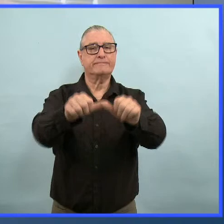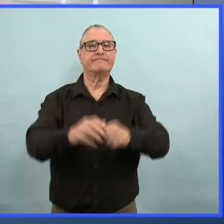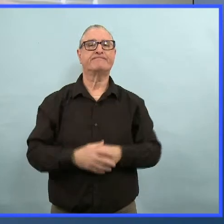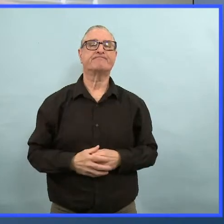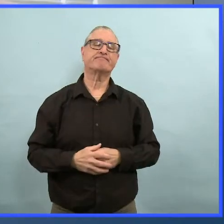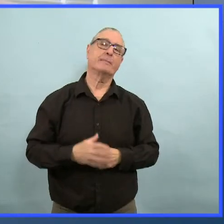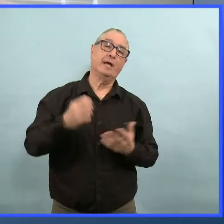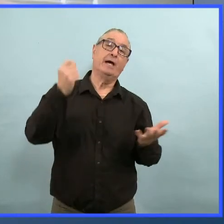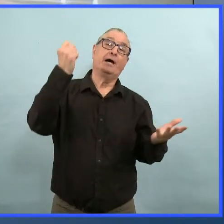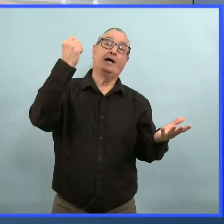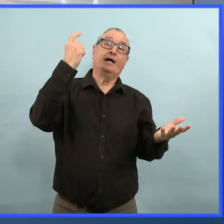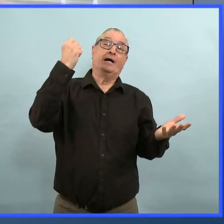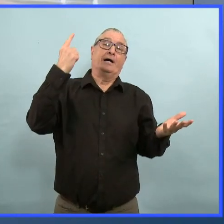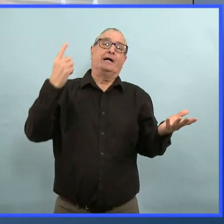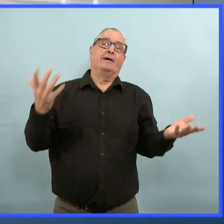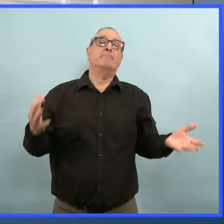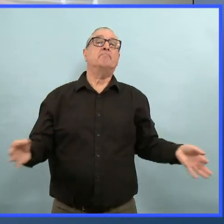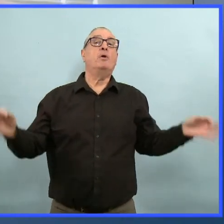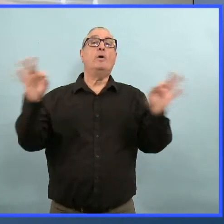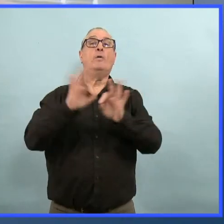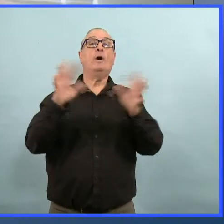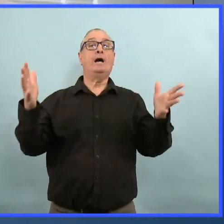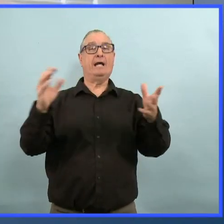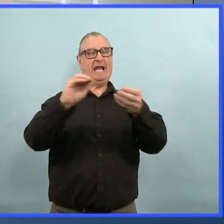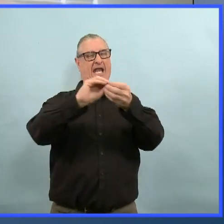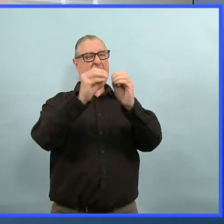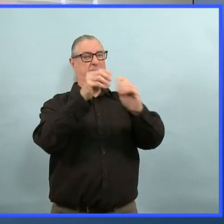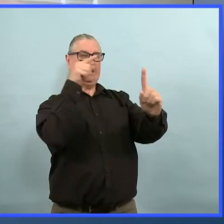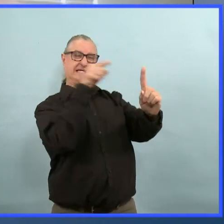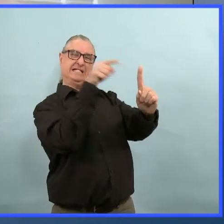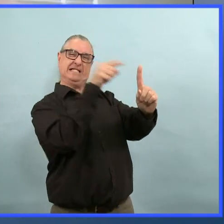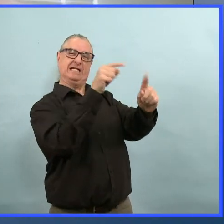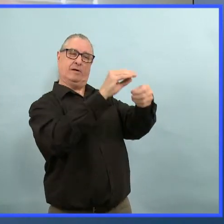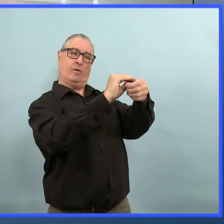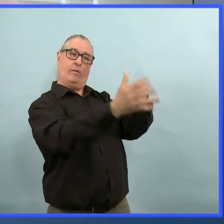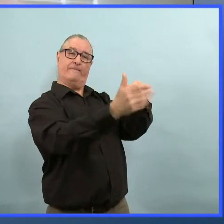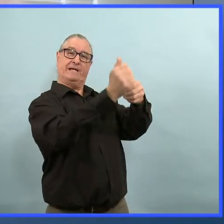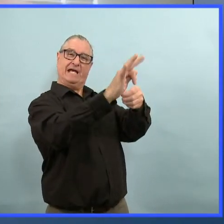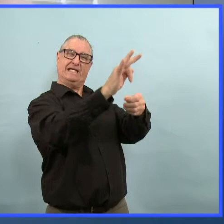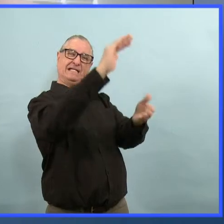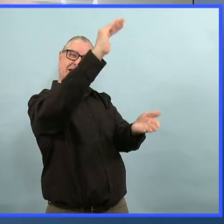we'll continue to watch those numbers very closely so thanks again and i think i'll pass it back to